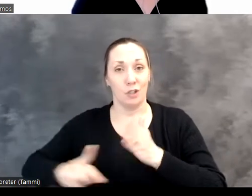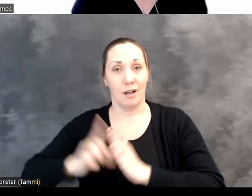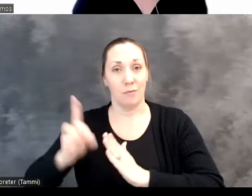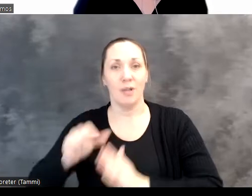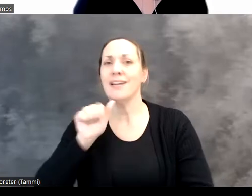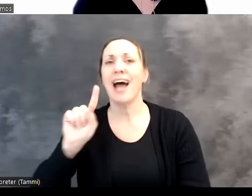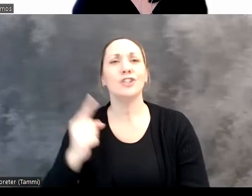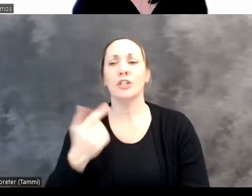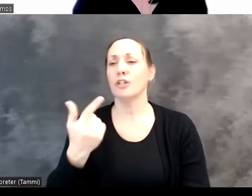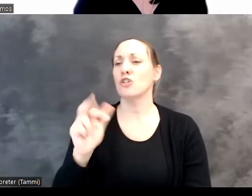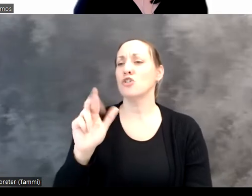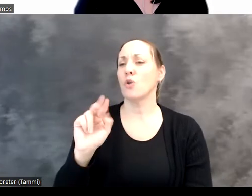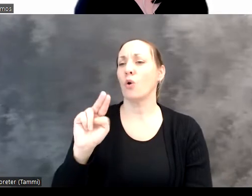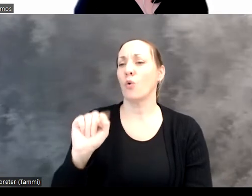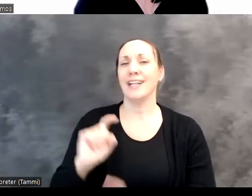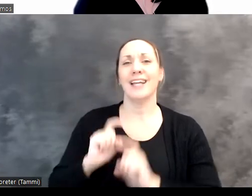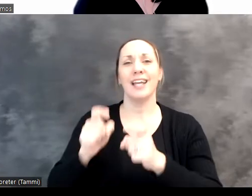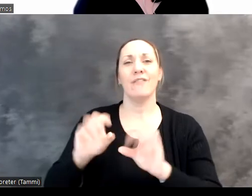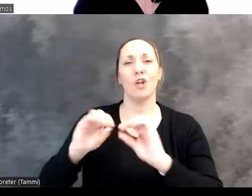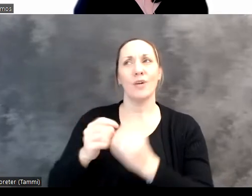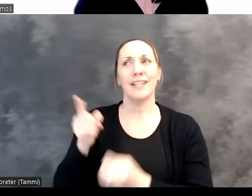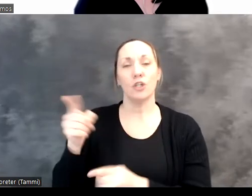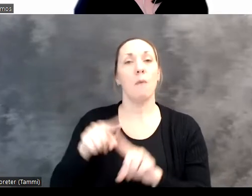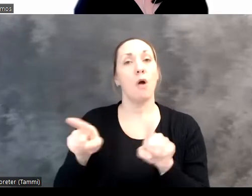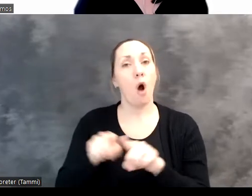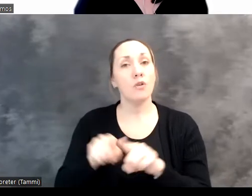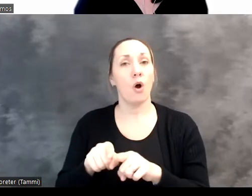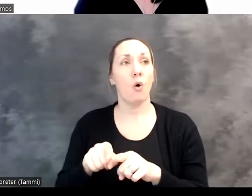s, throughout research and development,